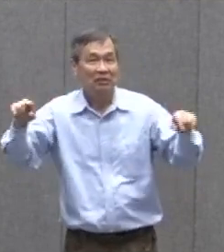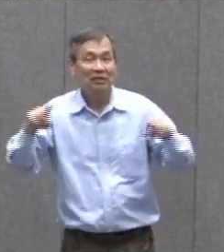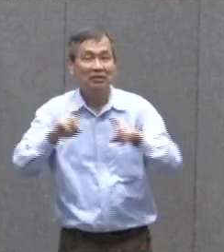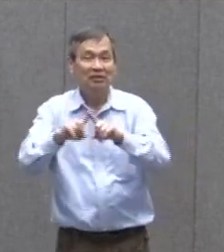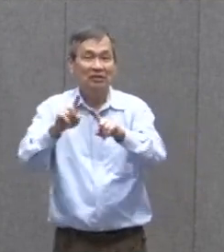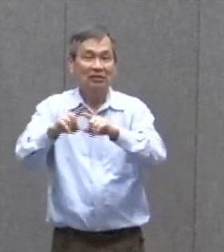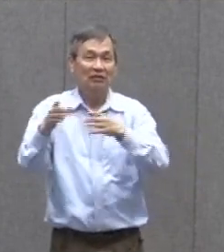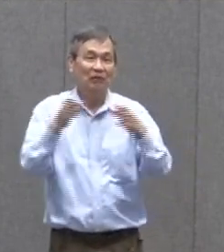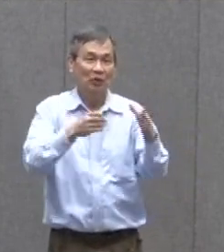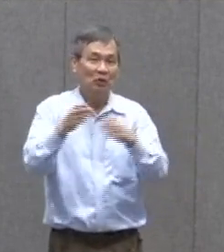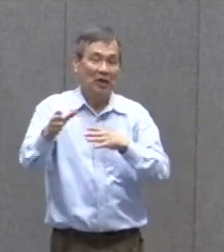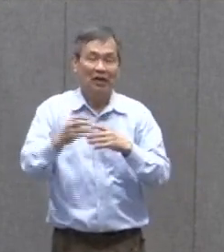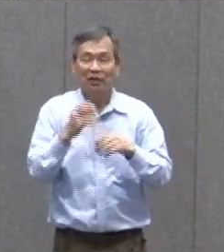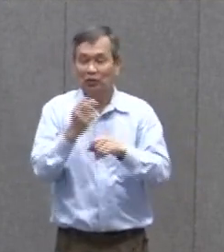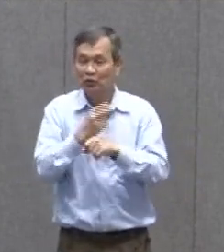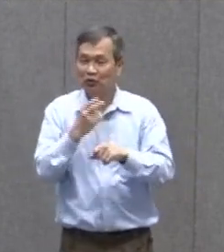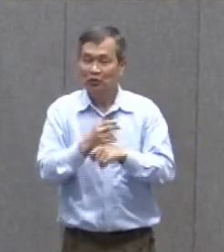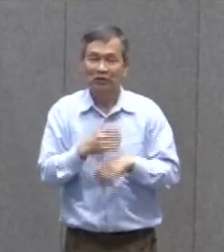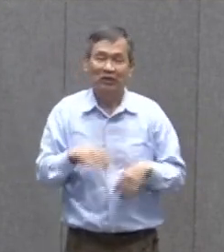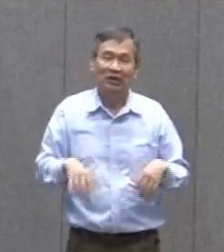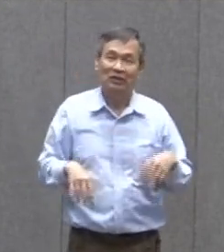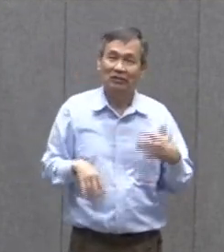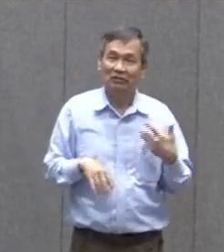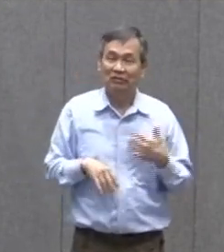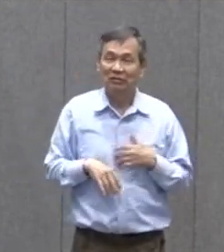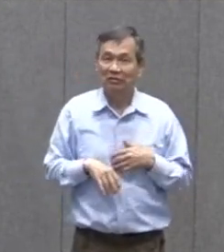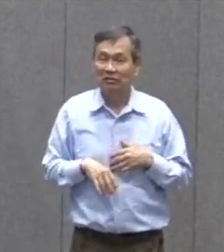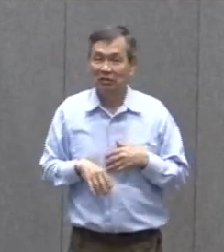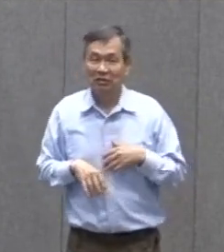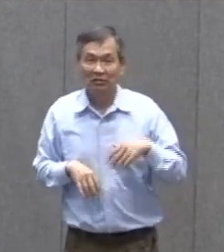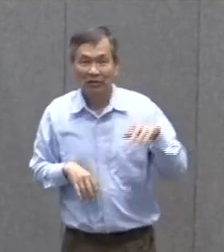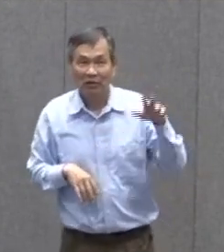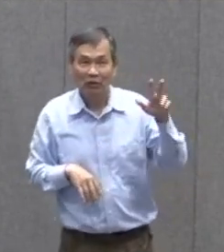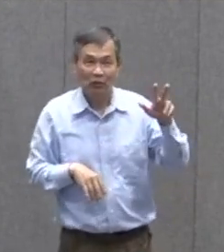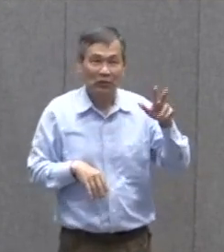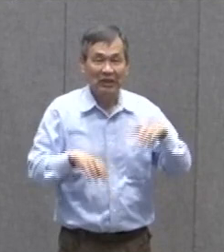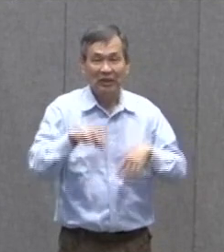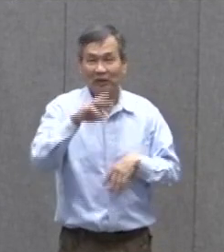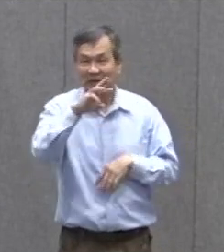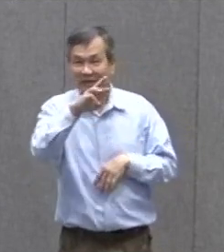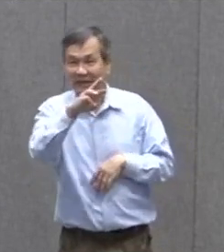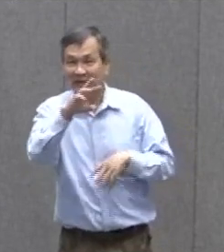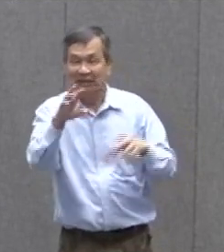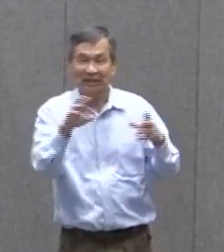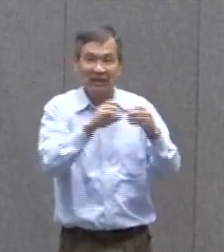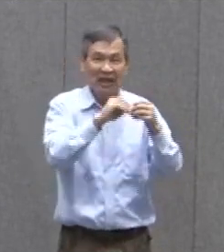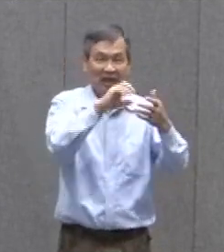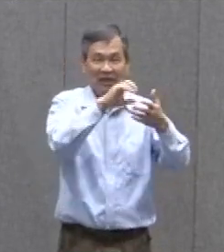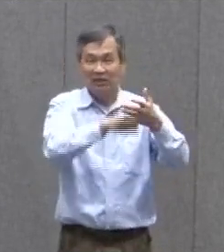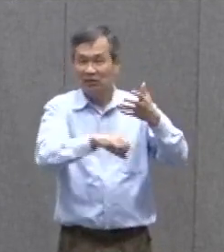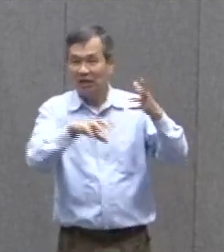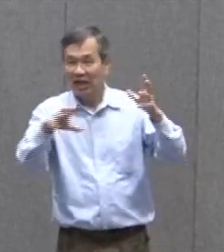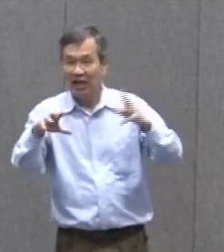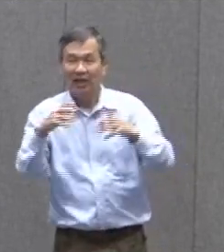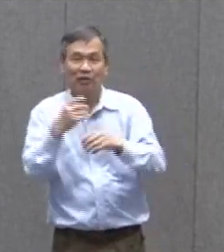using a 10 frame, she used tally marks, and she used dots, which you can do as well.